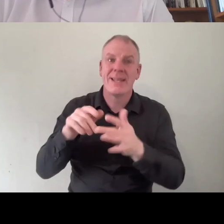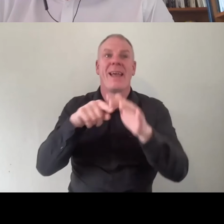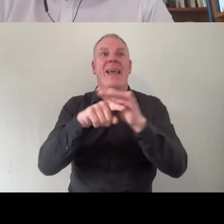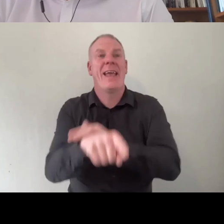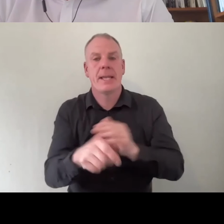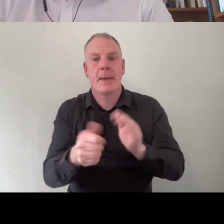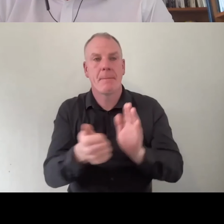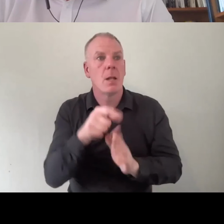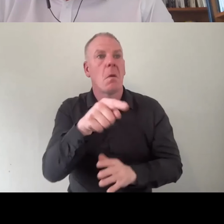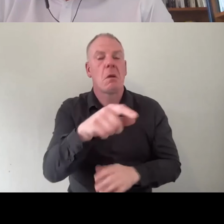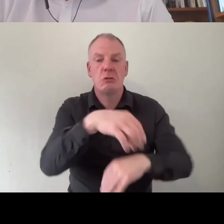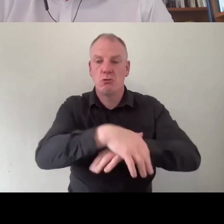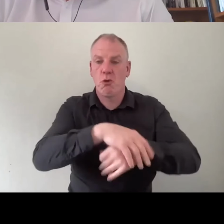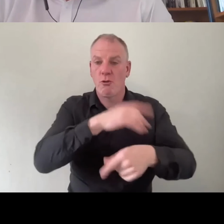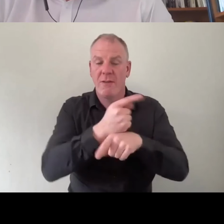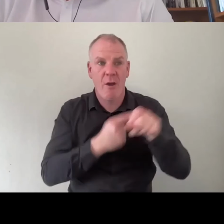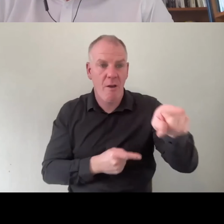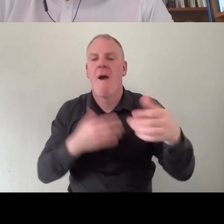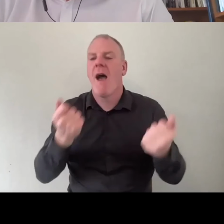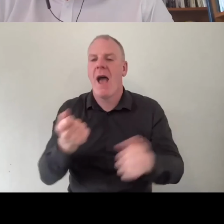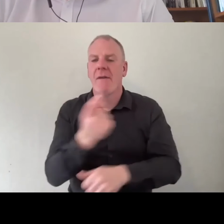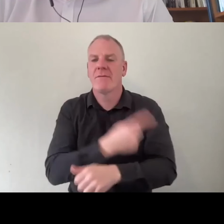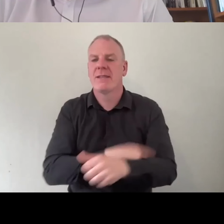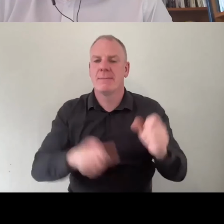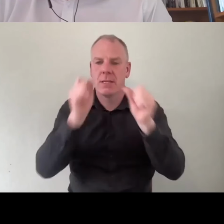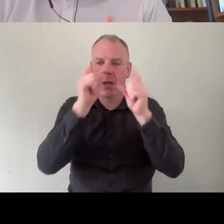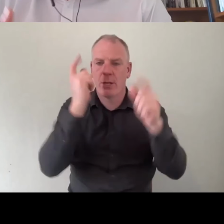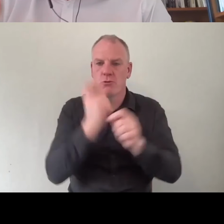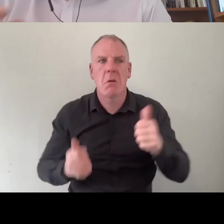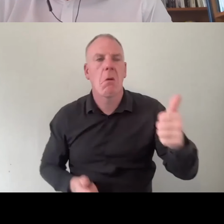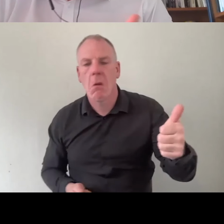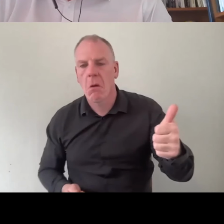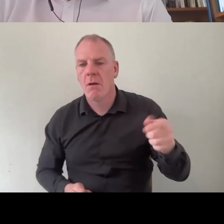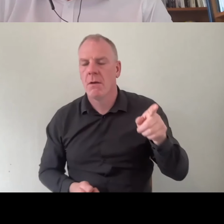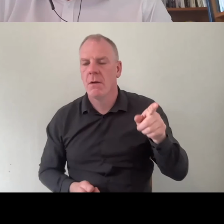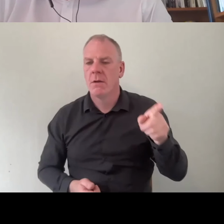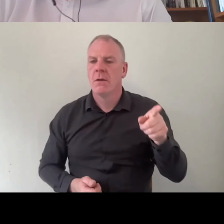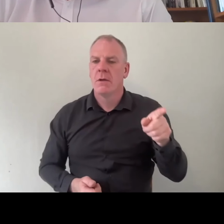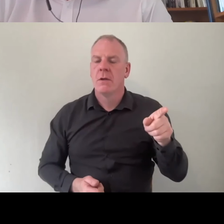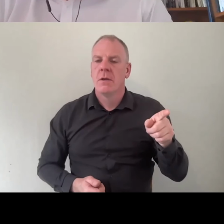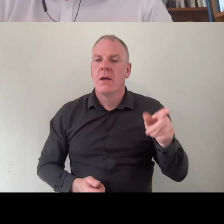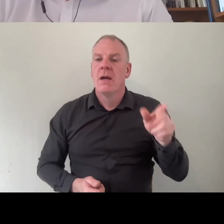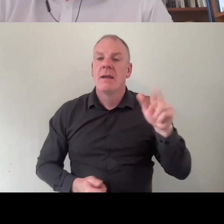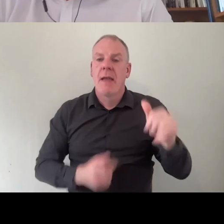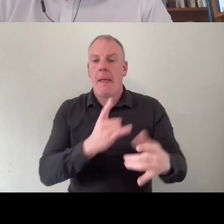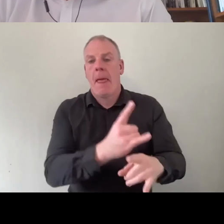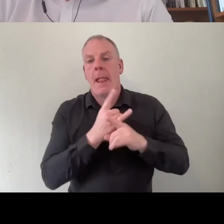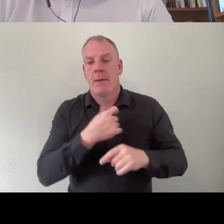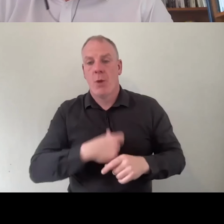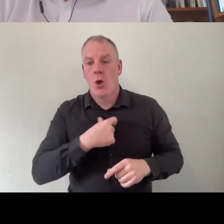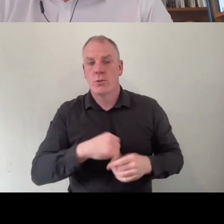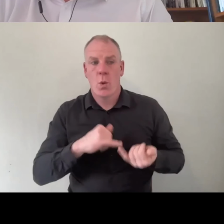if they're provided with disability awareness training, they going to be able to assist visitors with disabilities